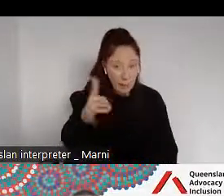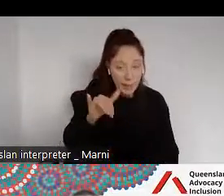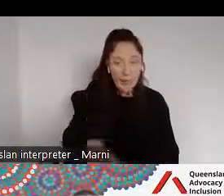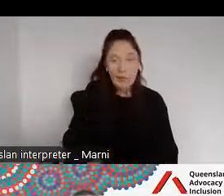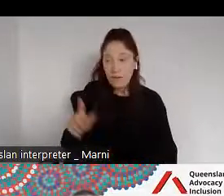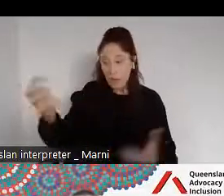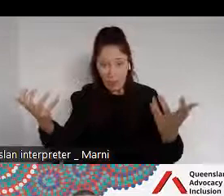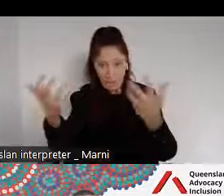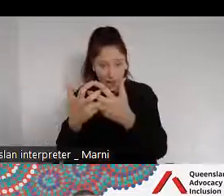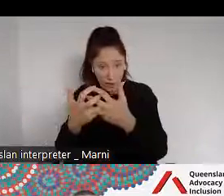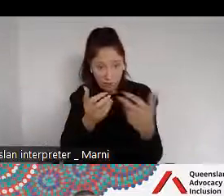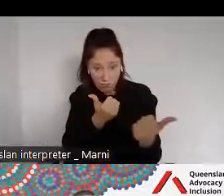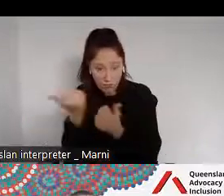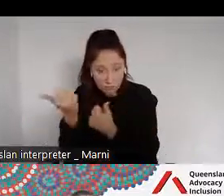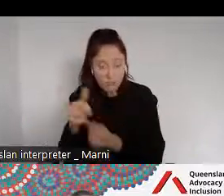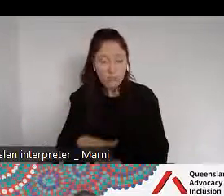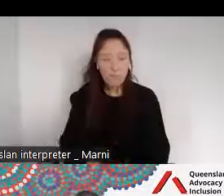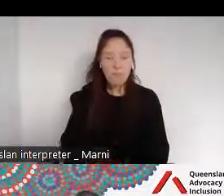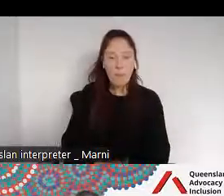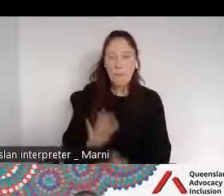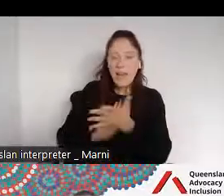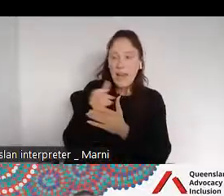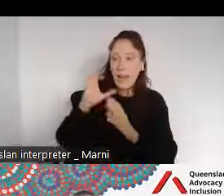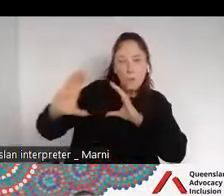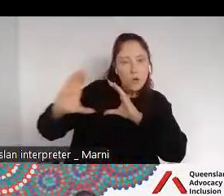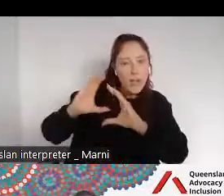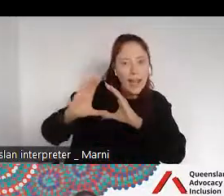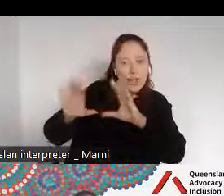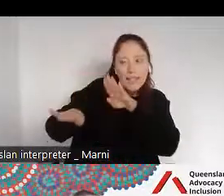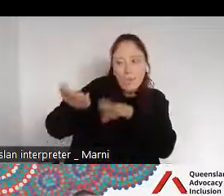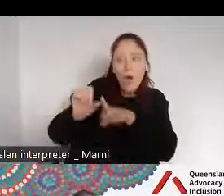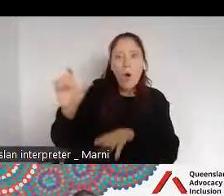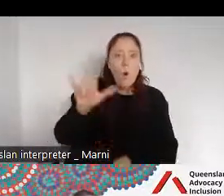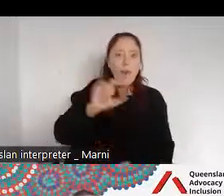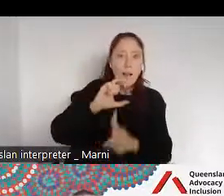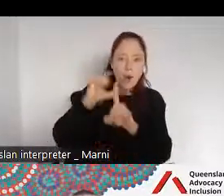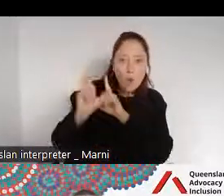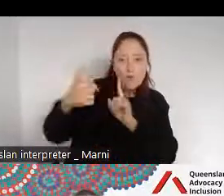are compatible in terms of communication skills, cultural and social experiences and knowledge,